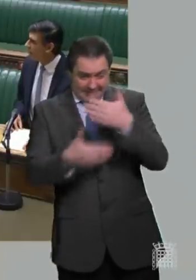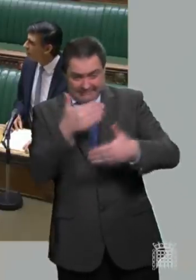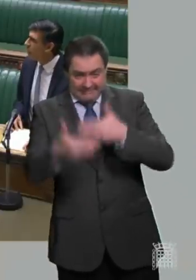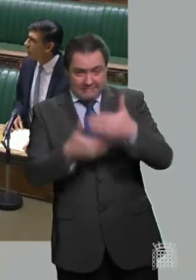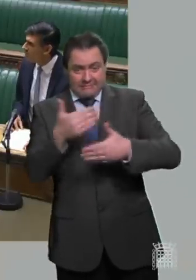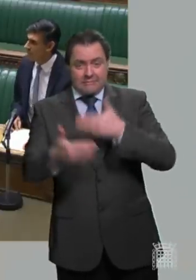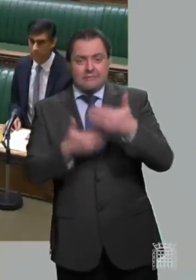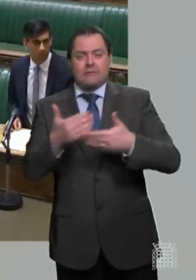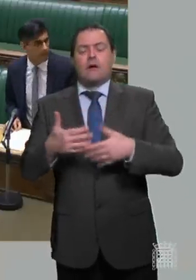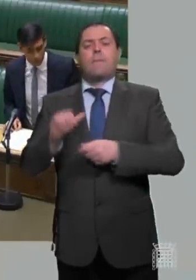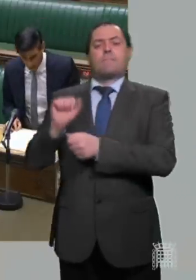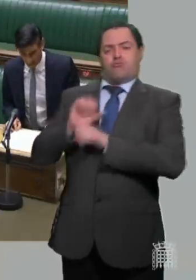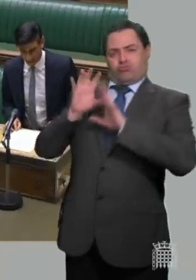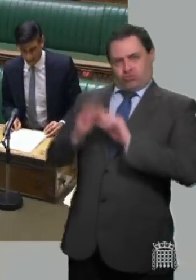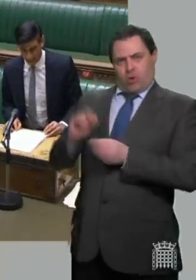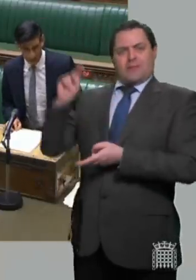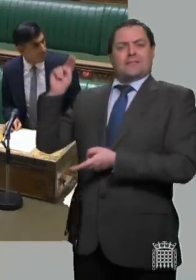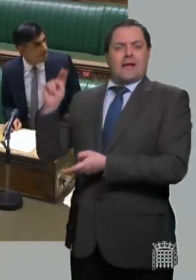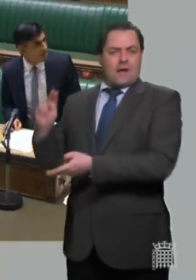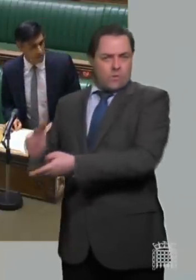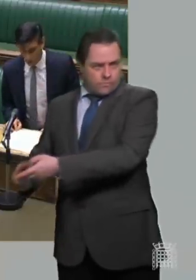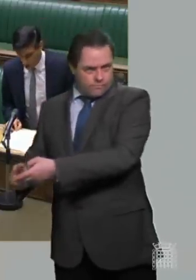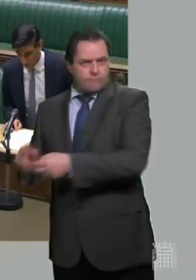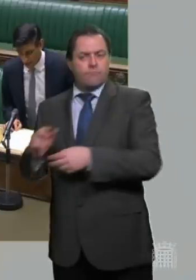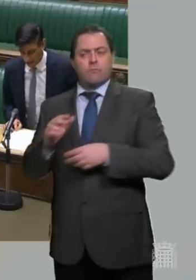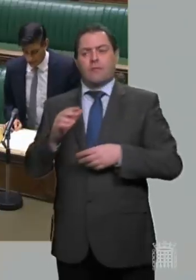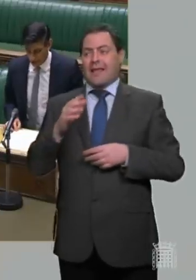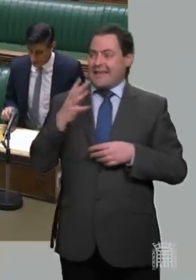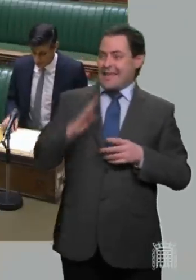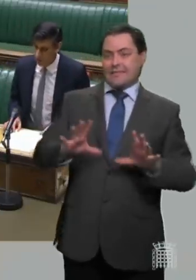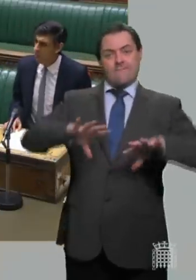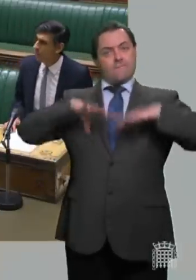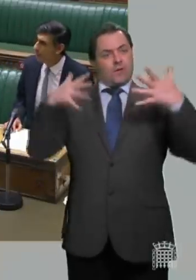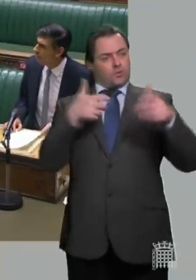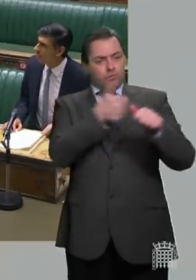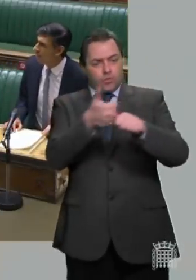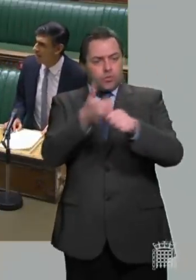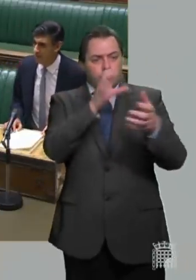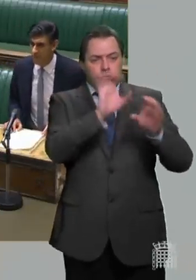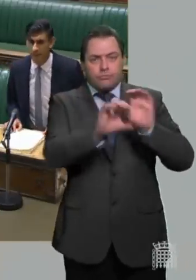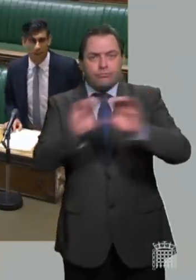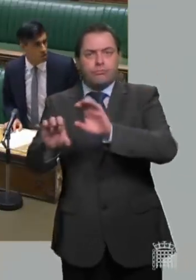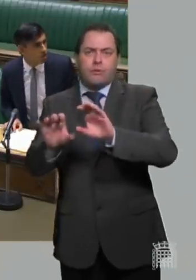fiscal freedom to act—a freedom that you only have if you start with public finances in a good